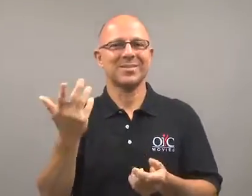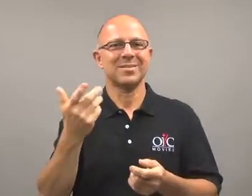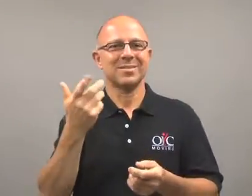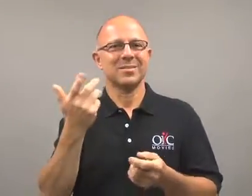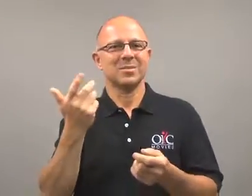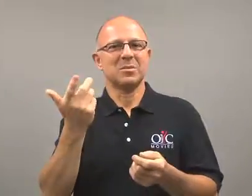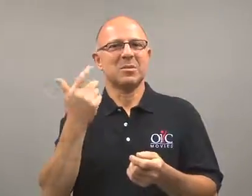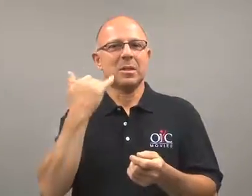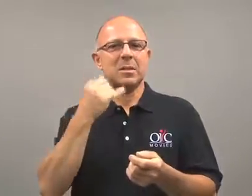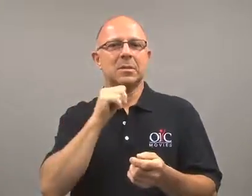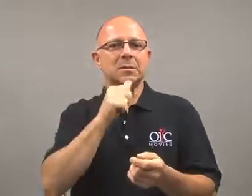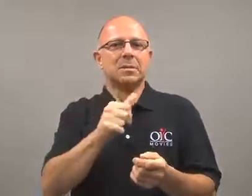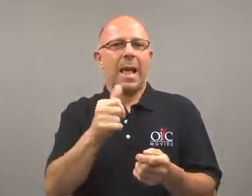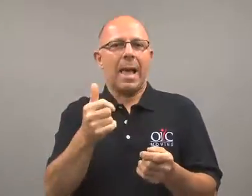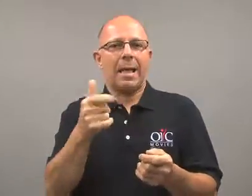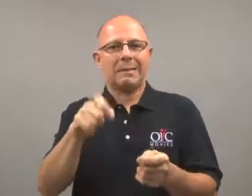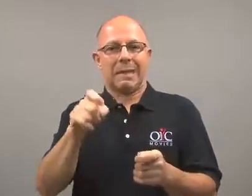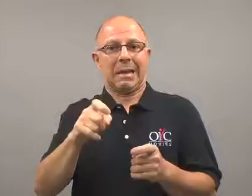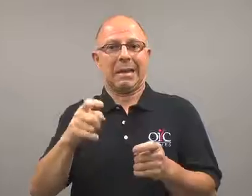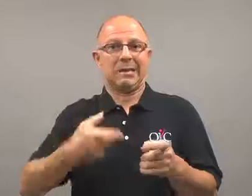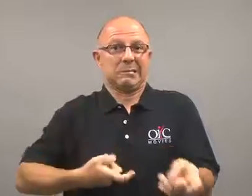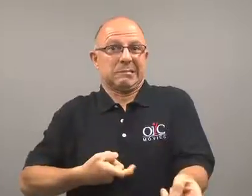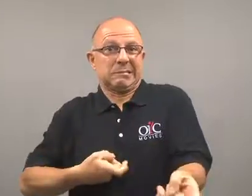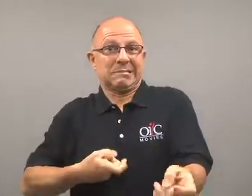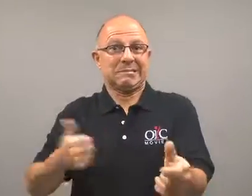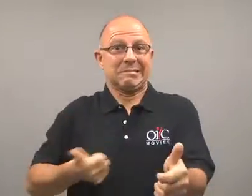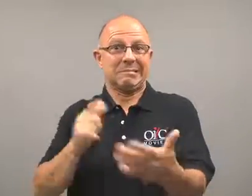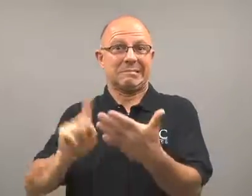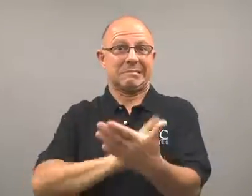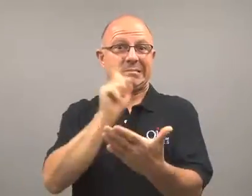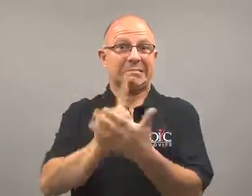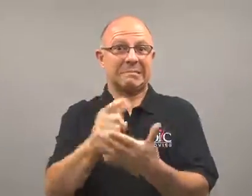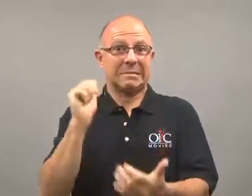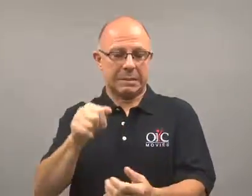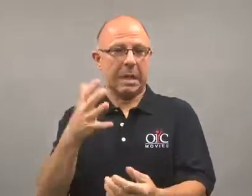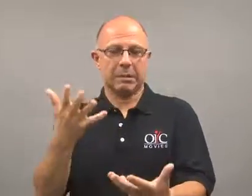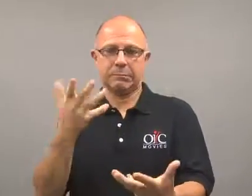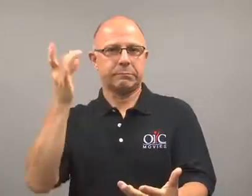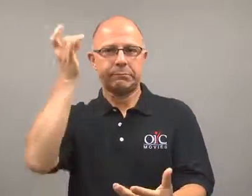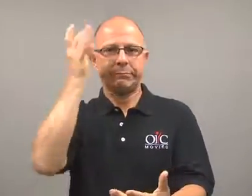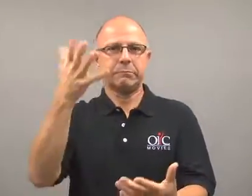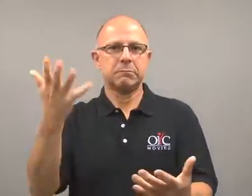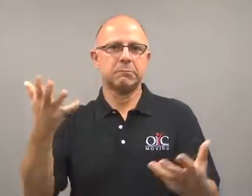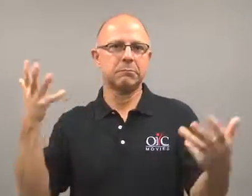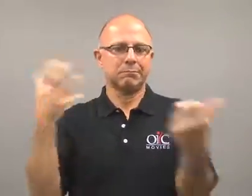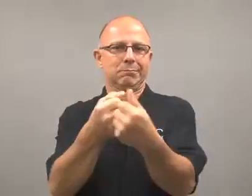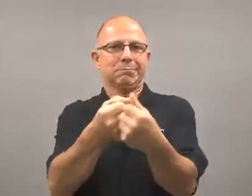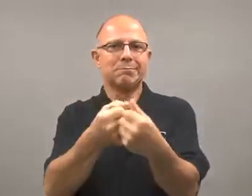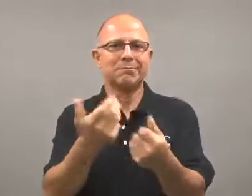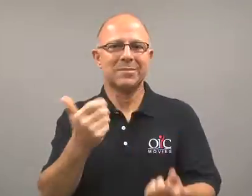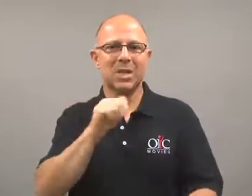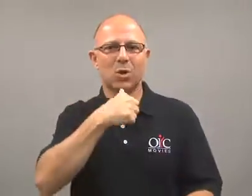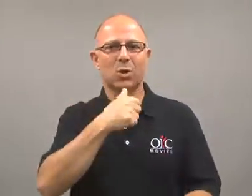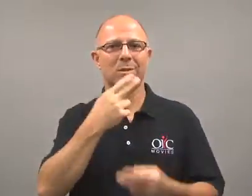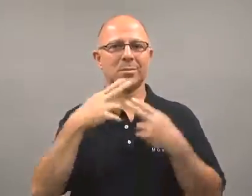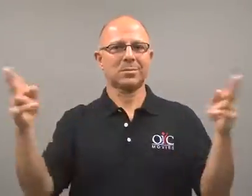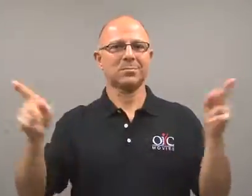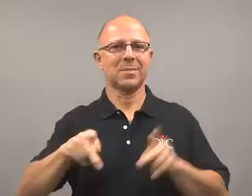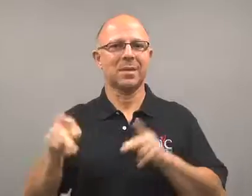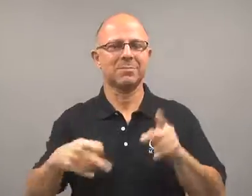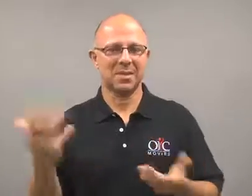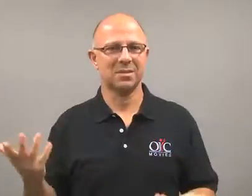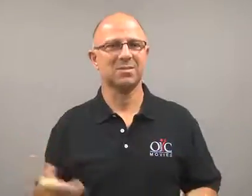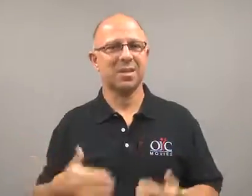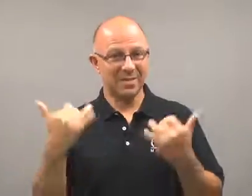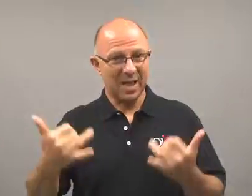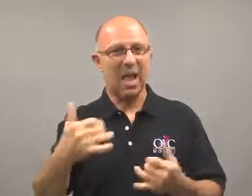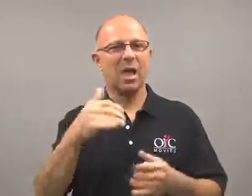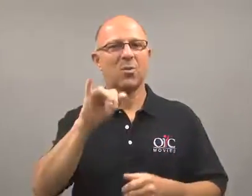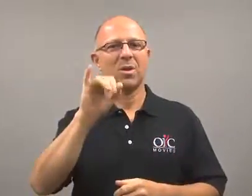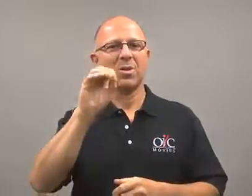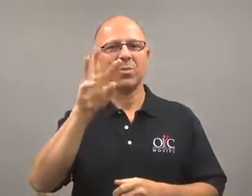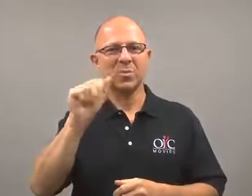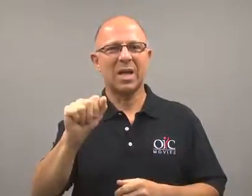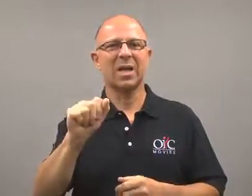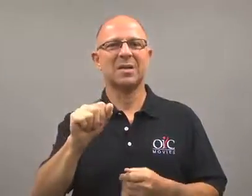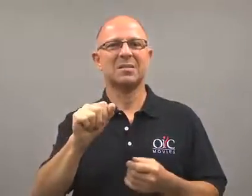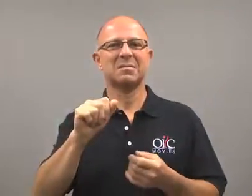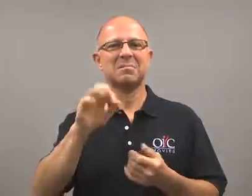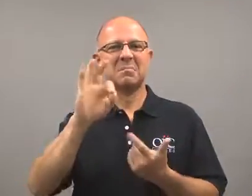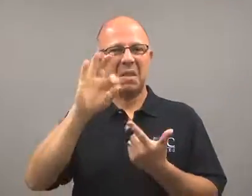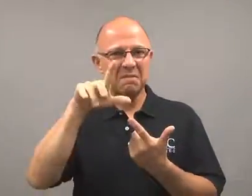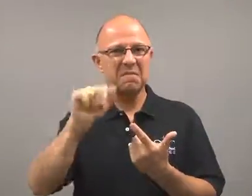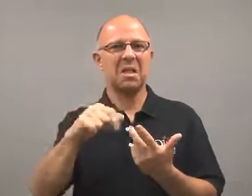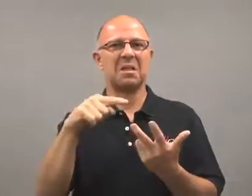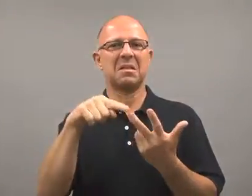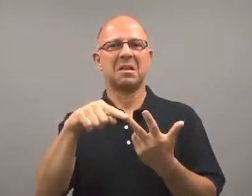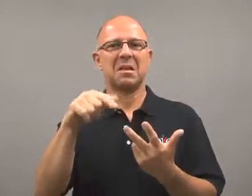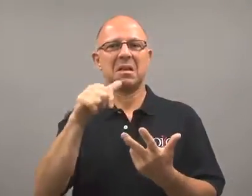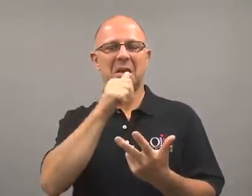It eliminates the need for high speed chases which can result in crashes